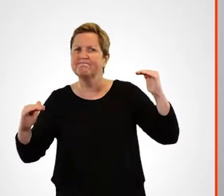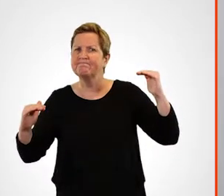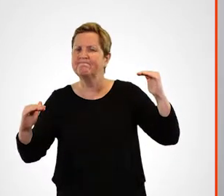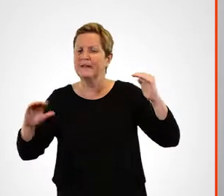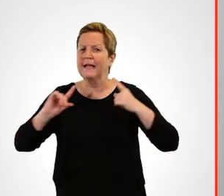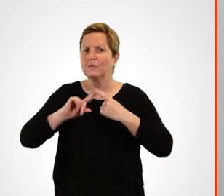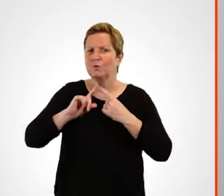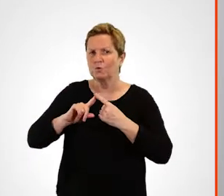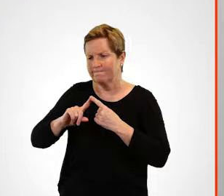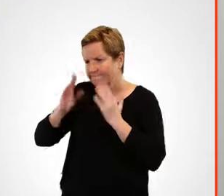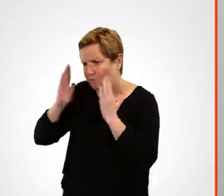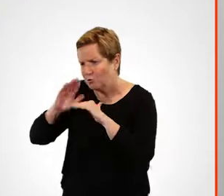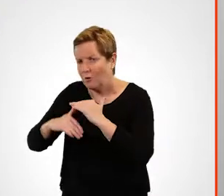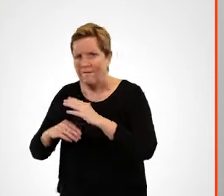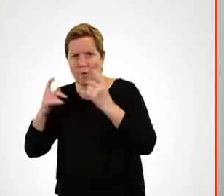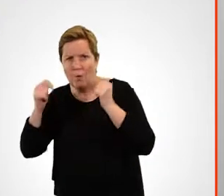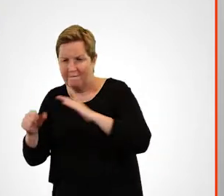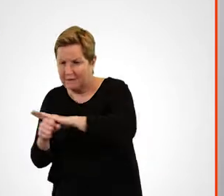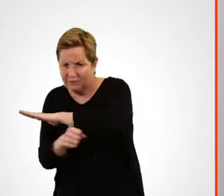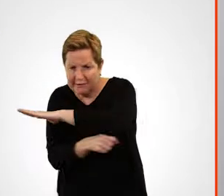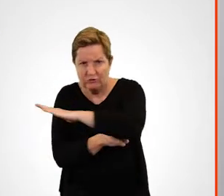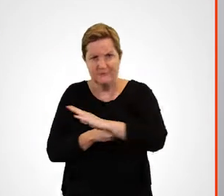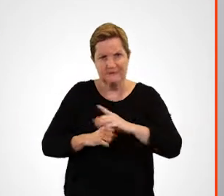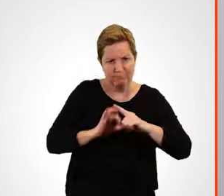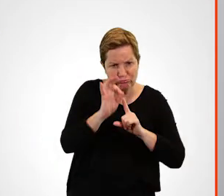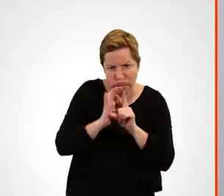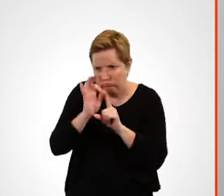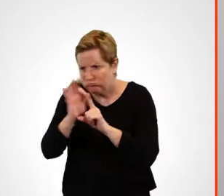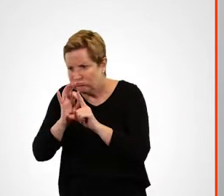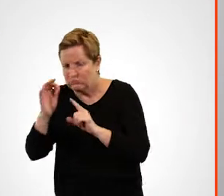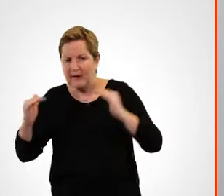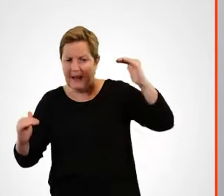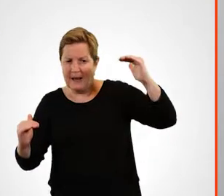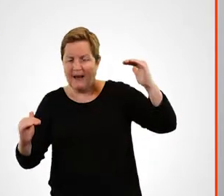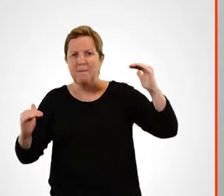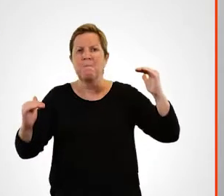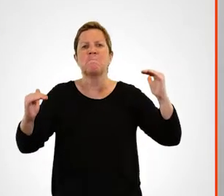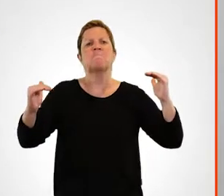we continue to focus on these early foundations, we can hope to level out that field.